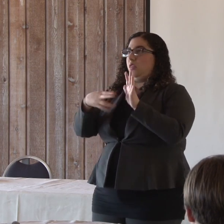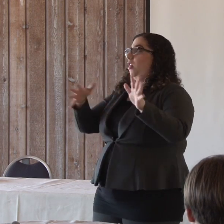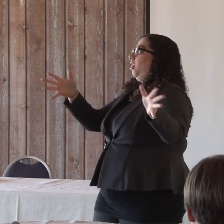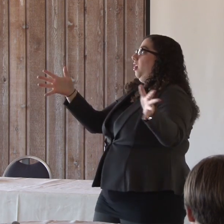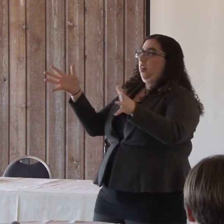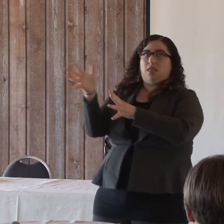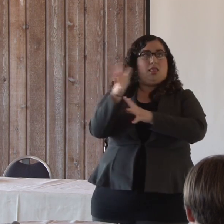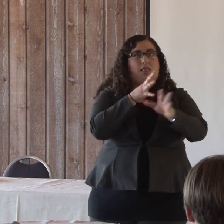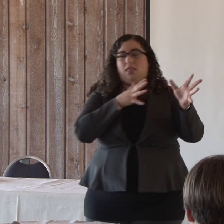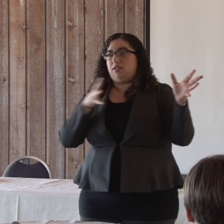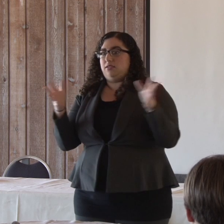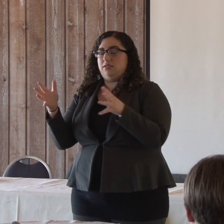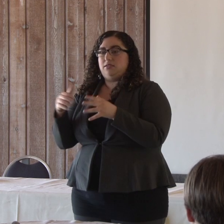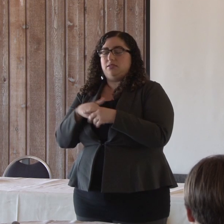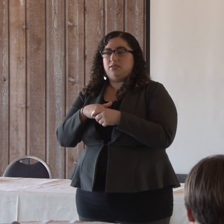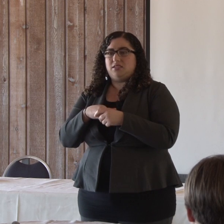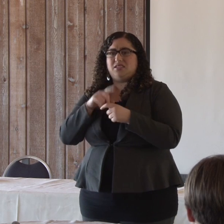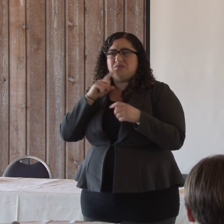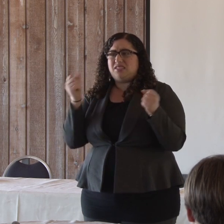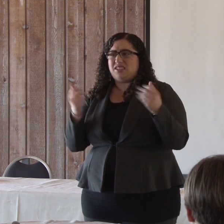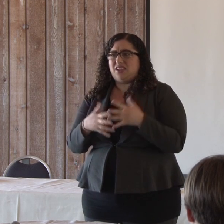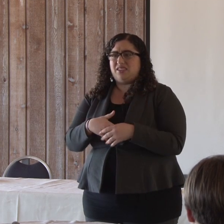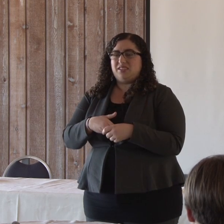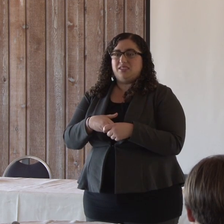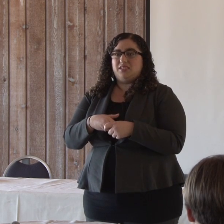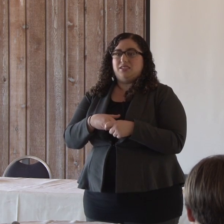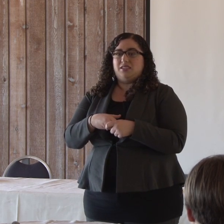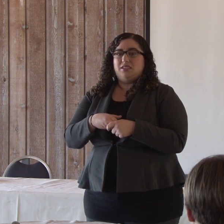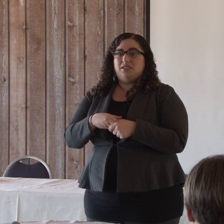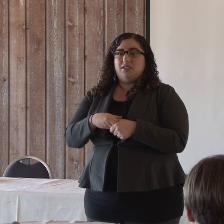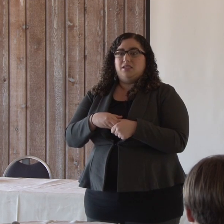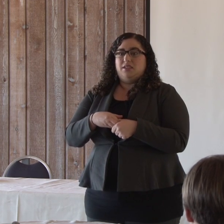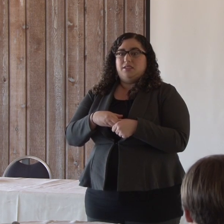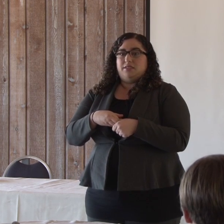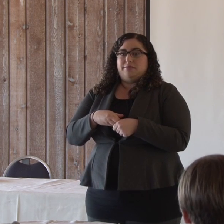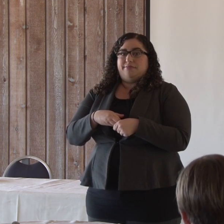avoided because as the boy the wouldn't have had to perform dual roles